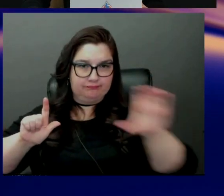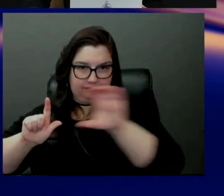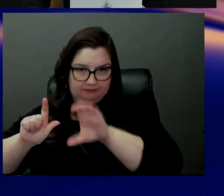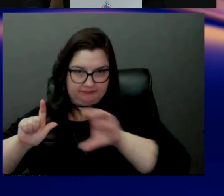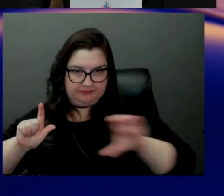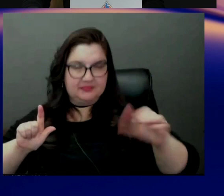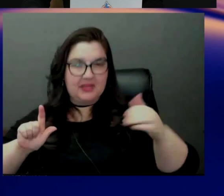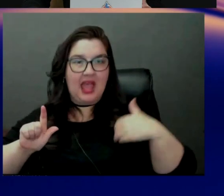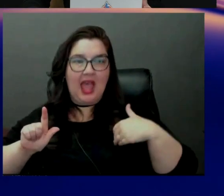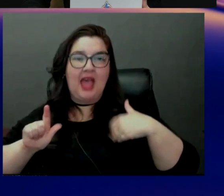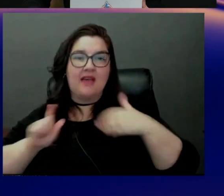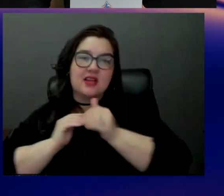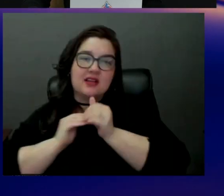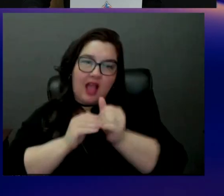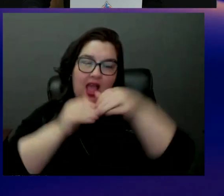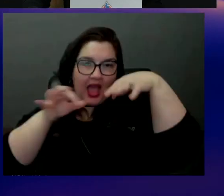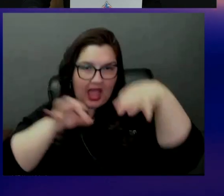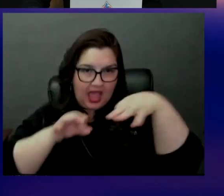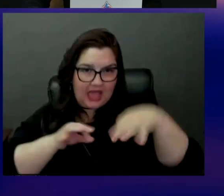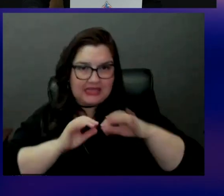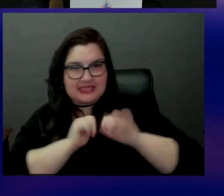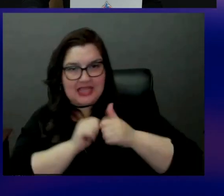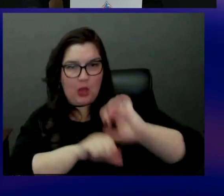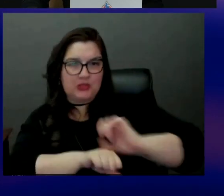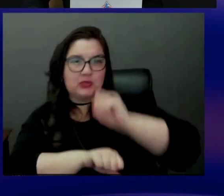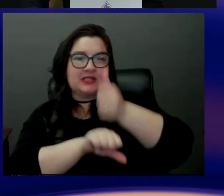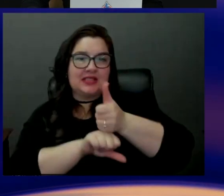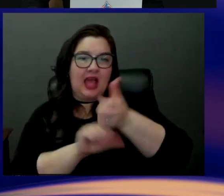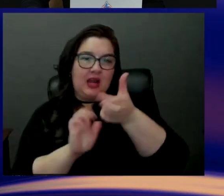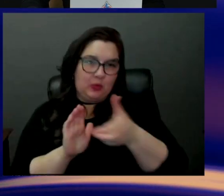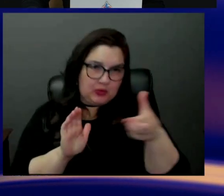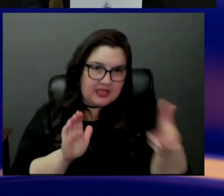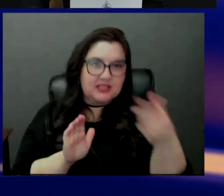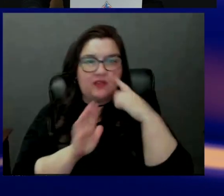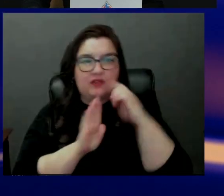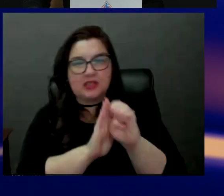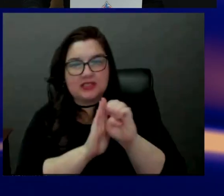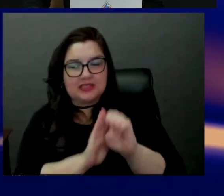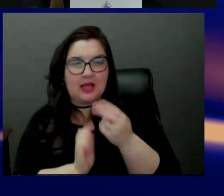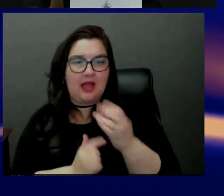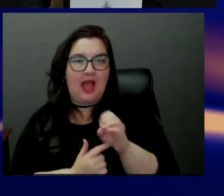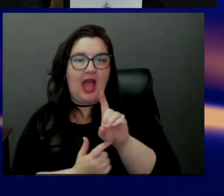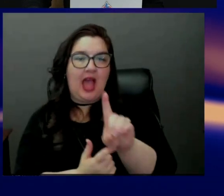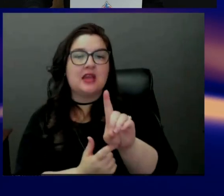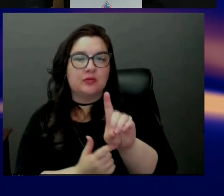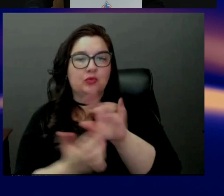toward how you can set certain resources up such as hybrid networking lens, game industry lens